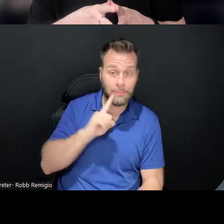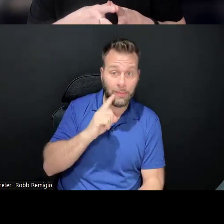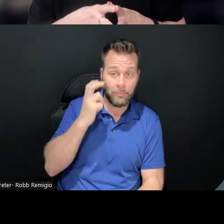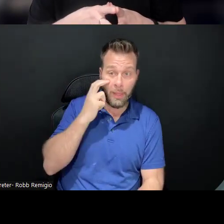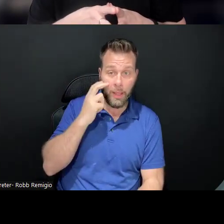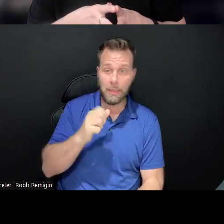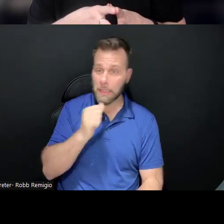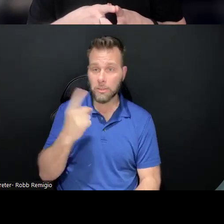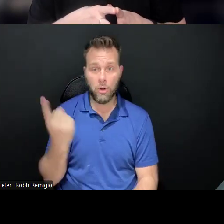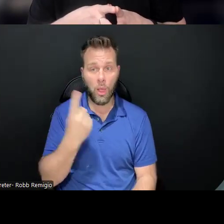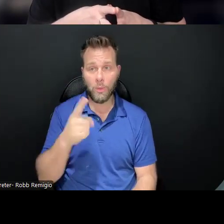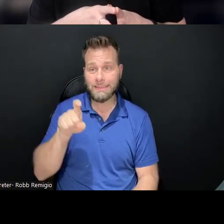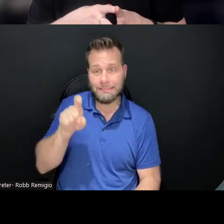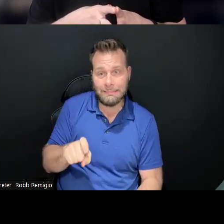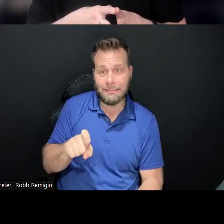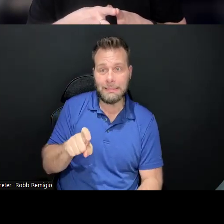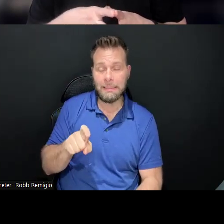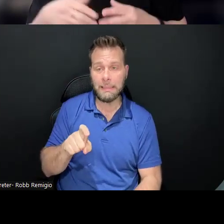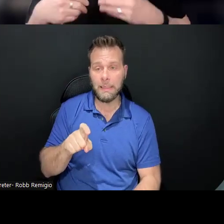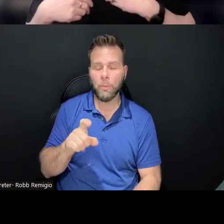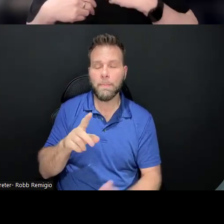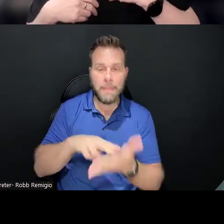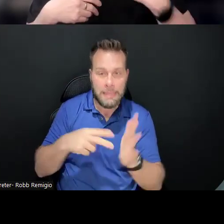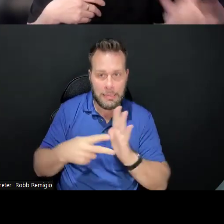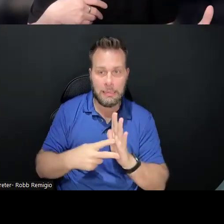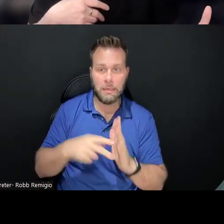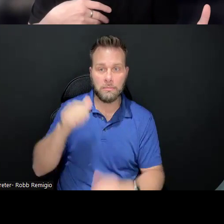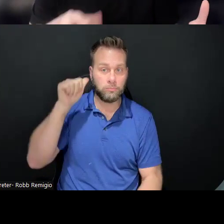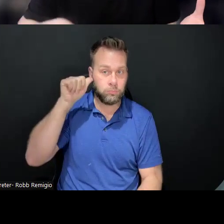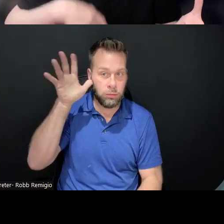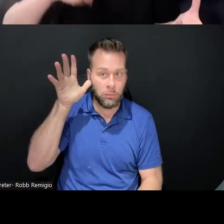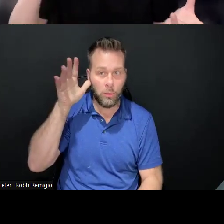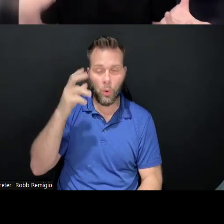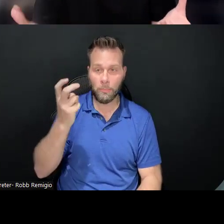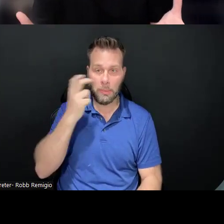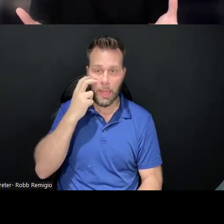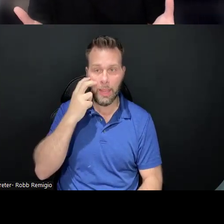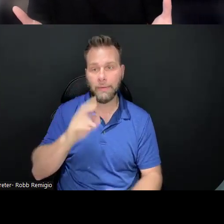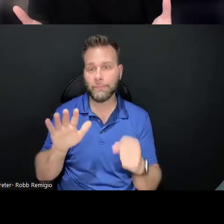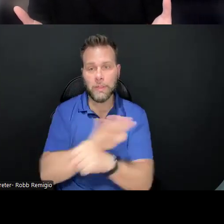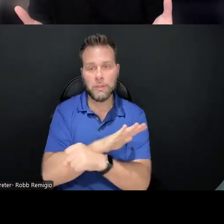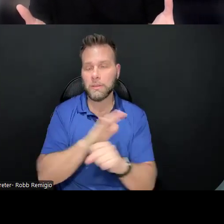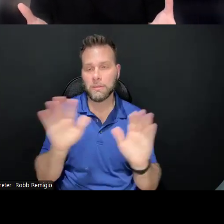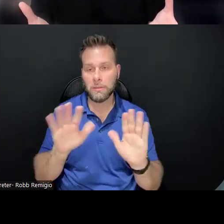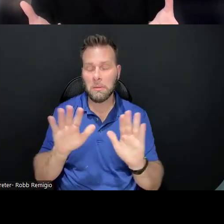Because Deaf-Blind doesn't necessarily always mean totally Some people may have some hearing, and some people might